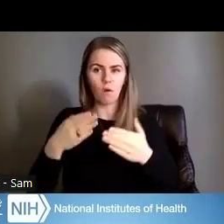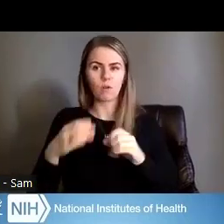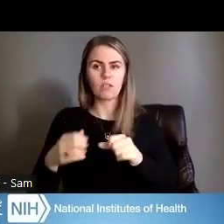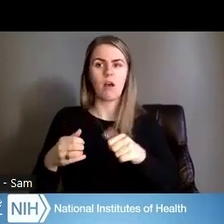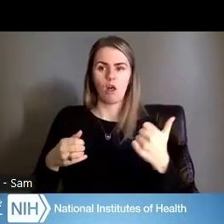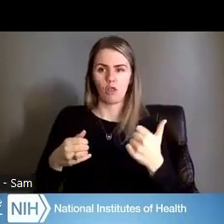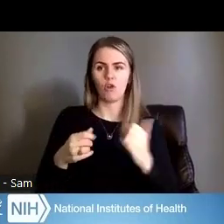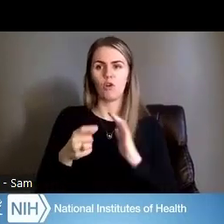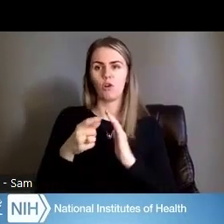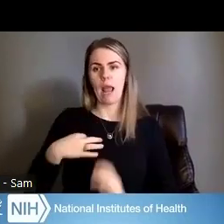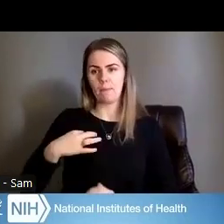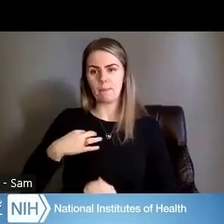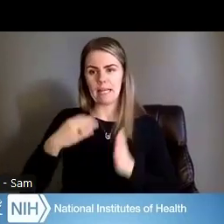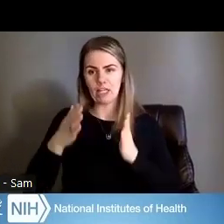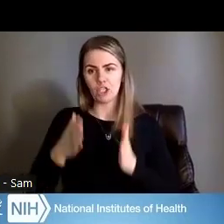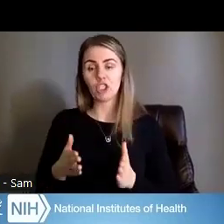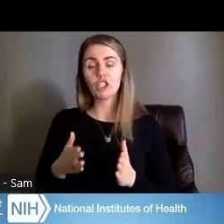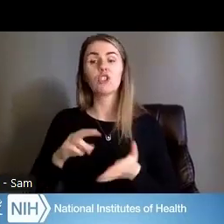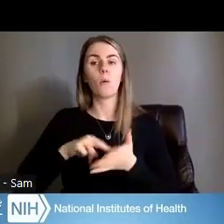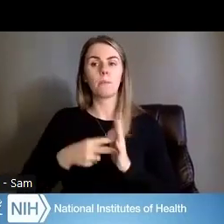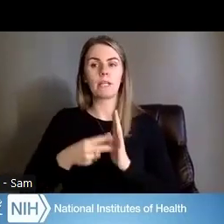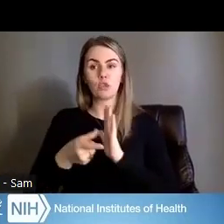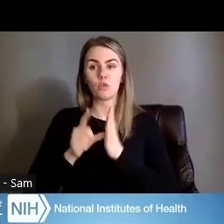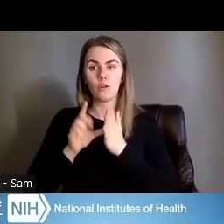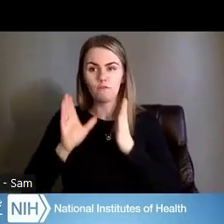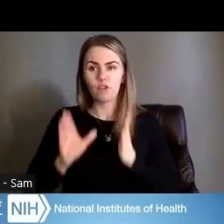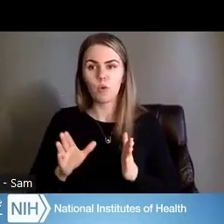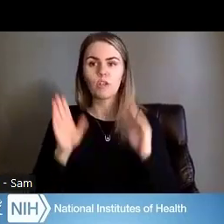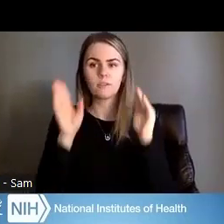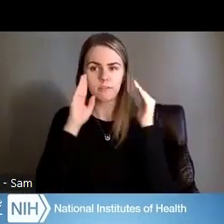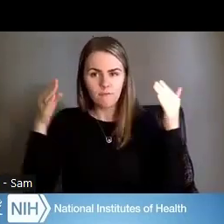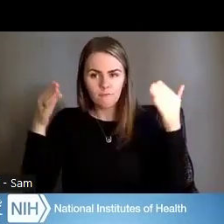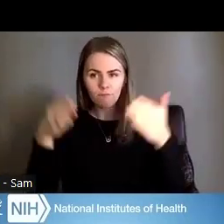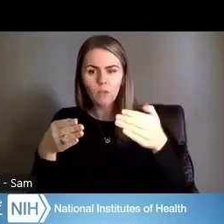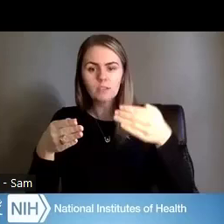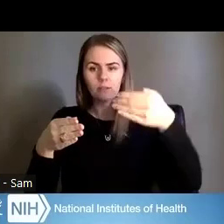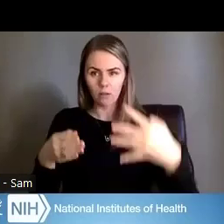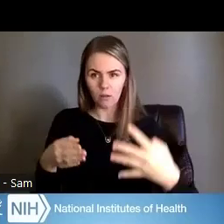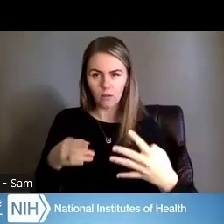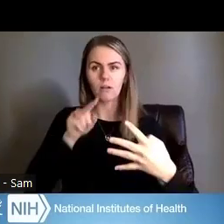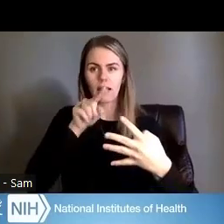to the fact that it's ESIs, and so they may not have as much experience